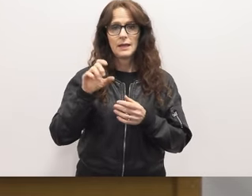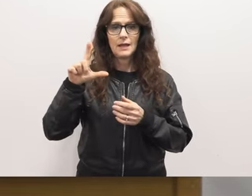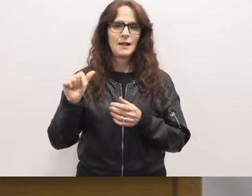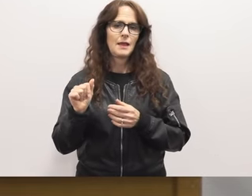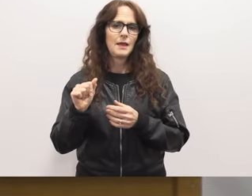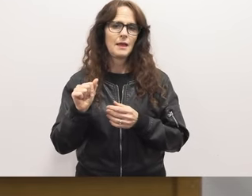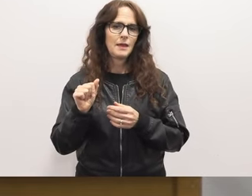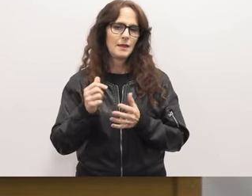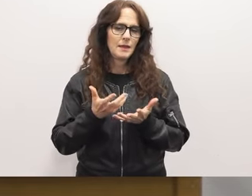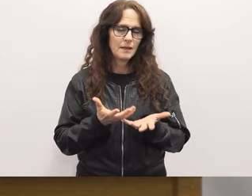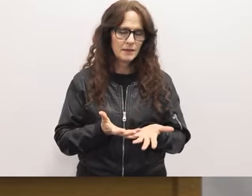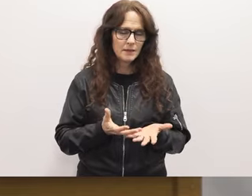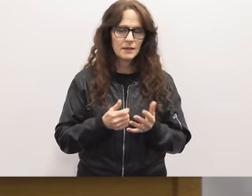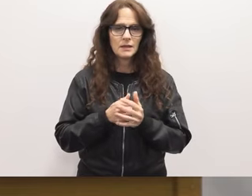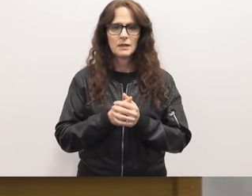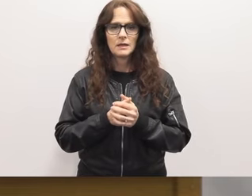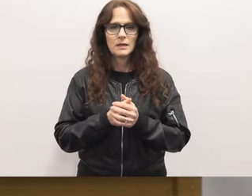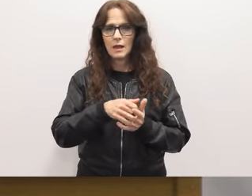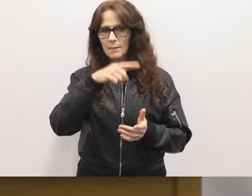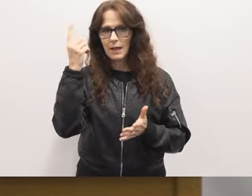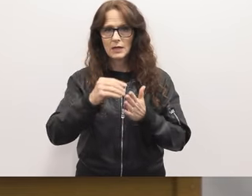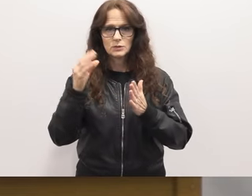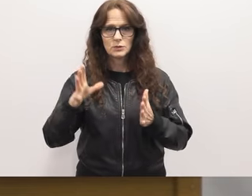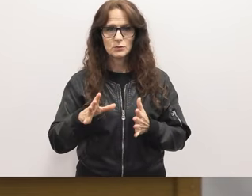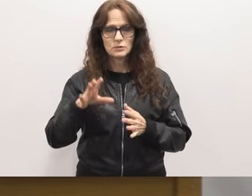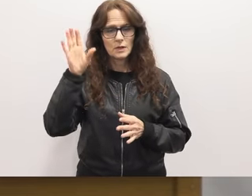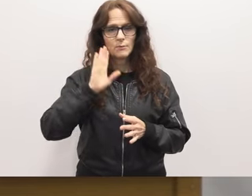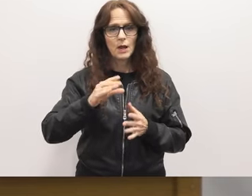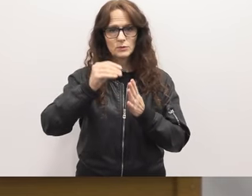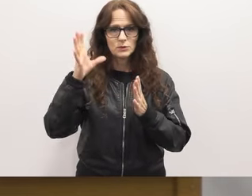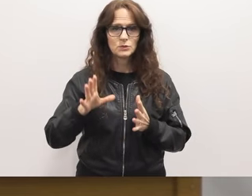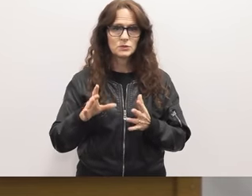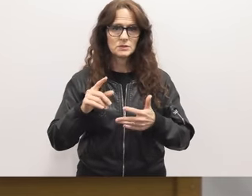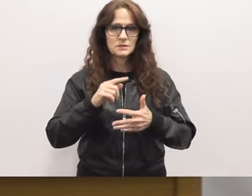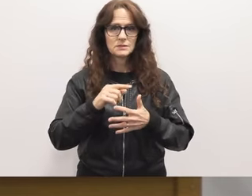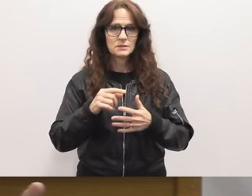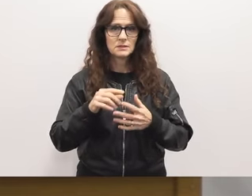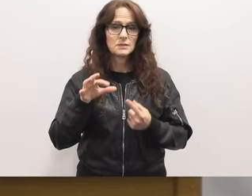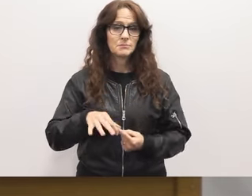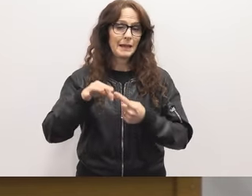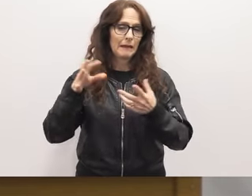or our Black students, our Brown students in particular. And this one was just broad,